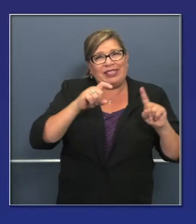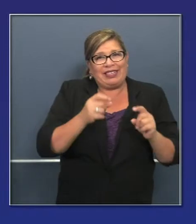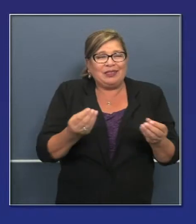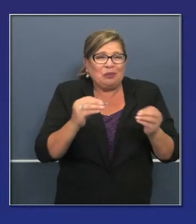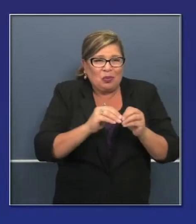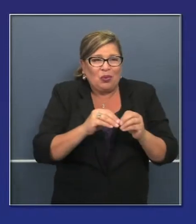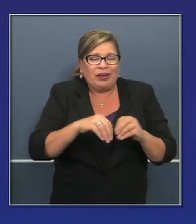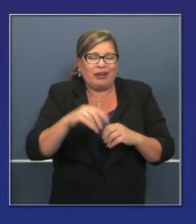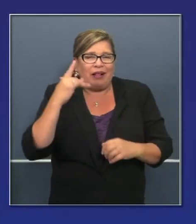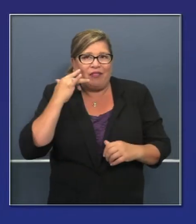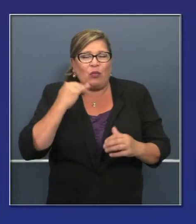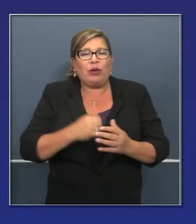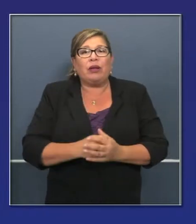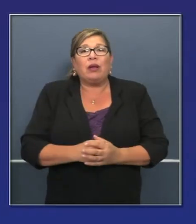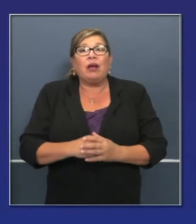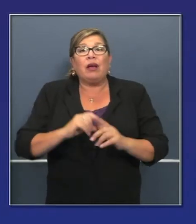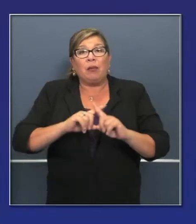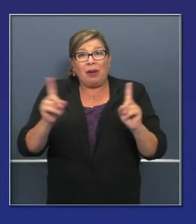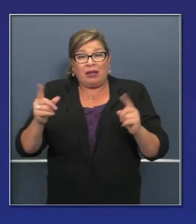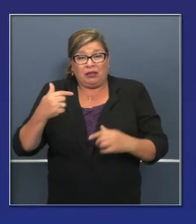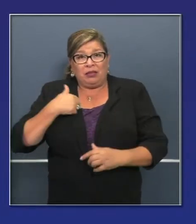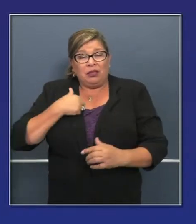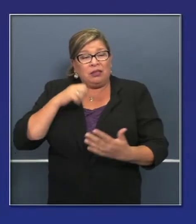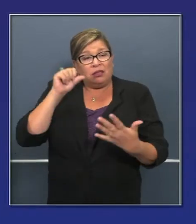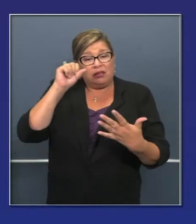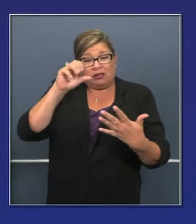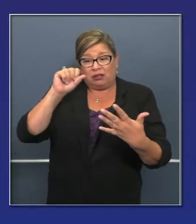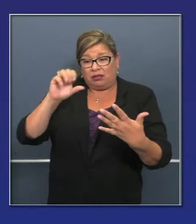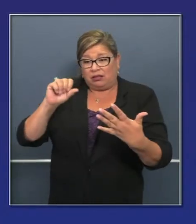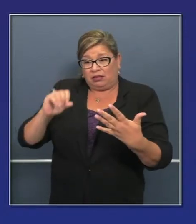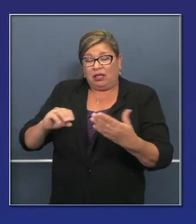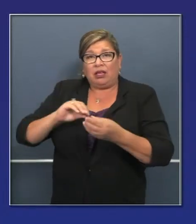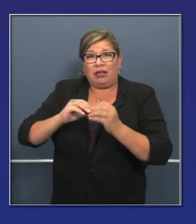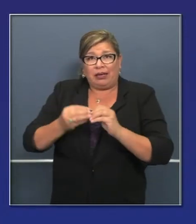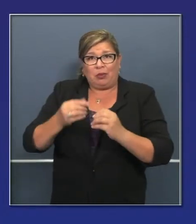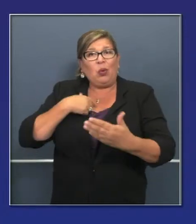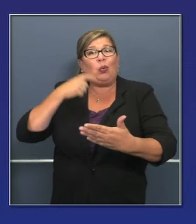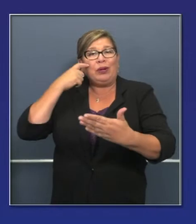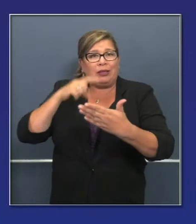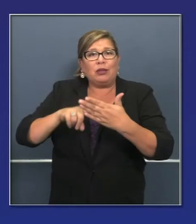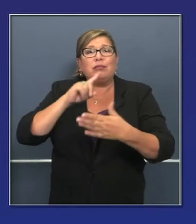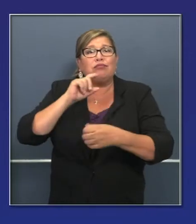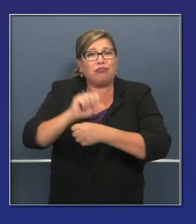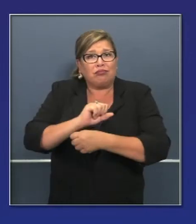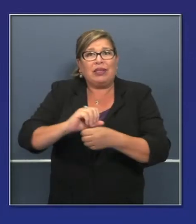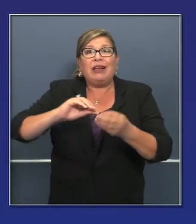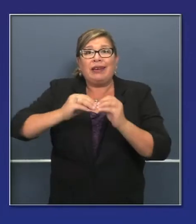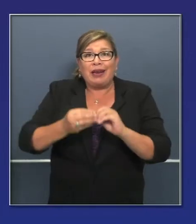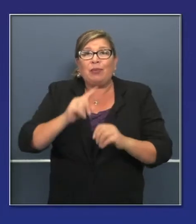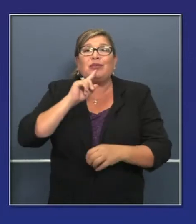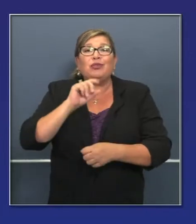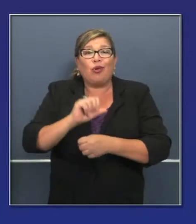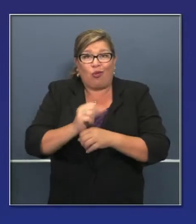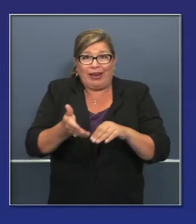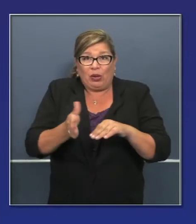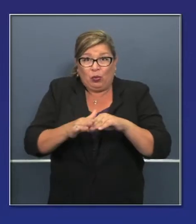do beg the question and that is what can we do more to keep you safe from the spread of this